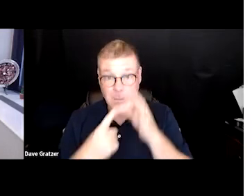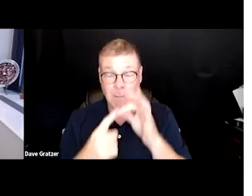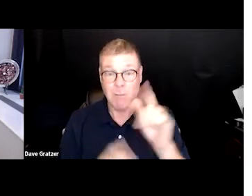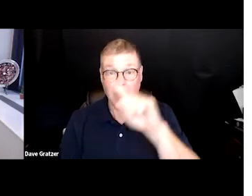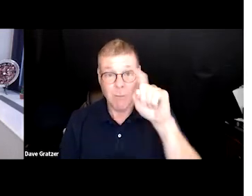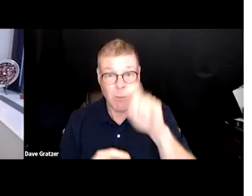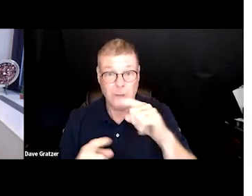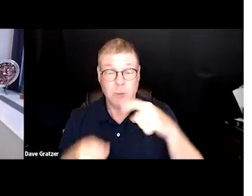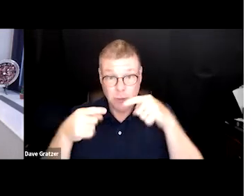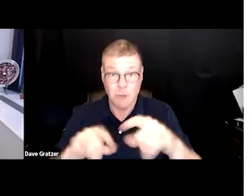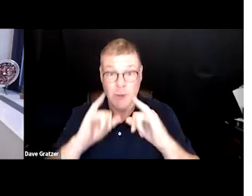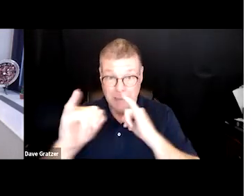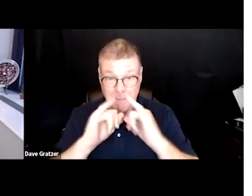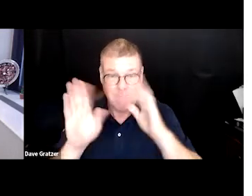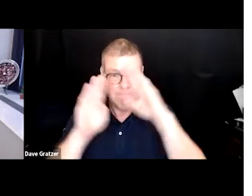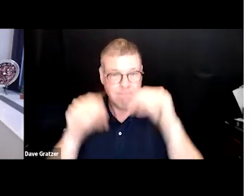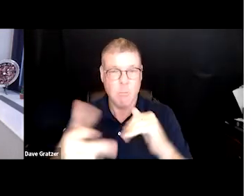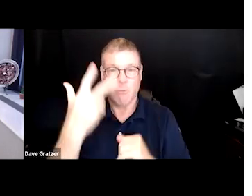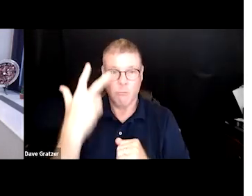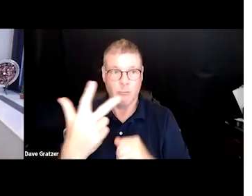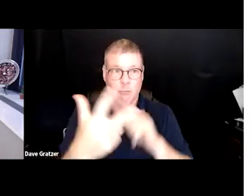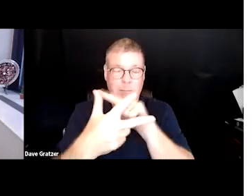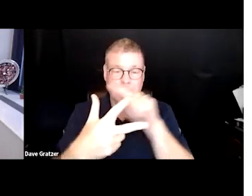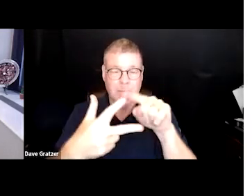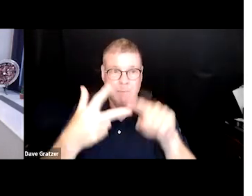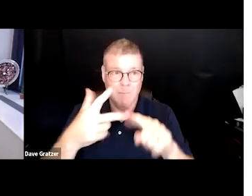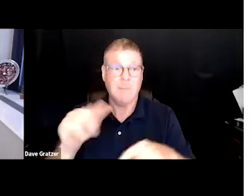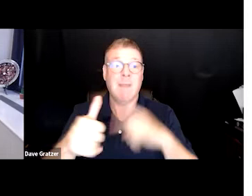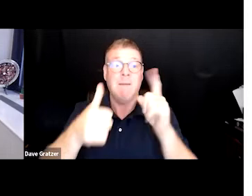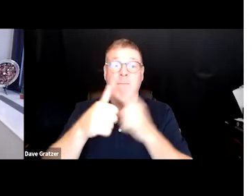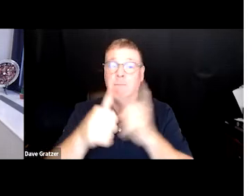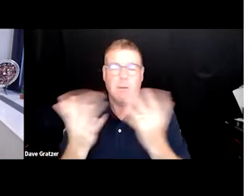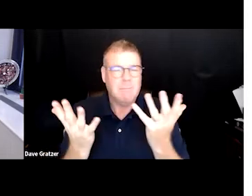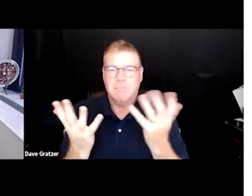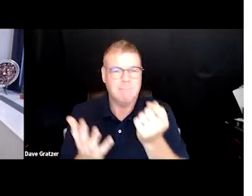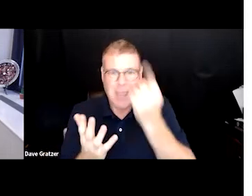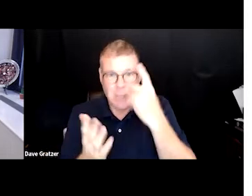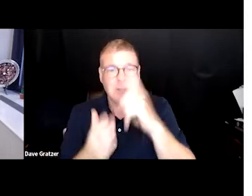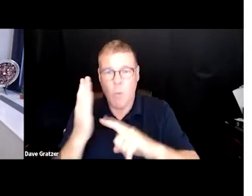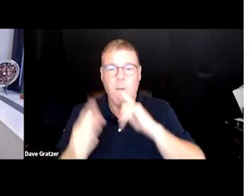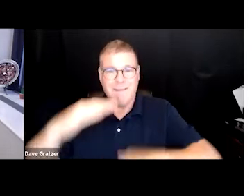and these interviews really focused around three topics. The first was just try and understand what the current capacity and practices